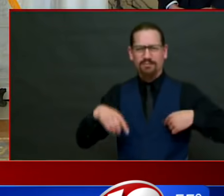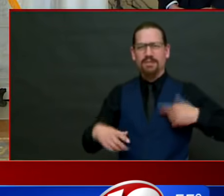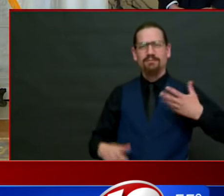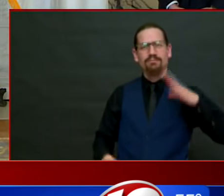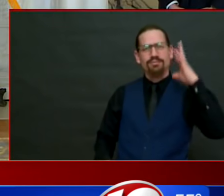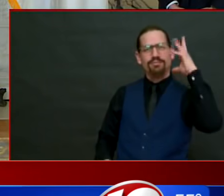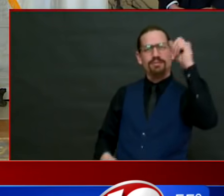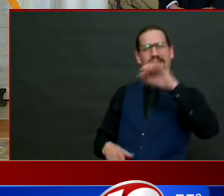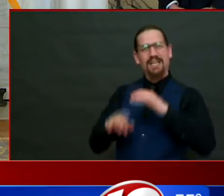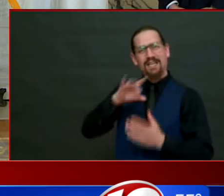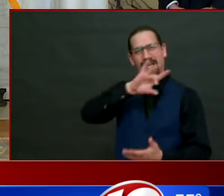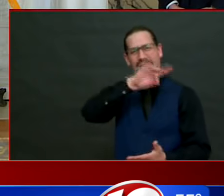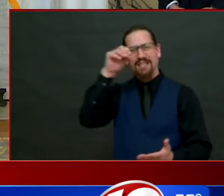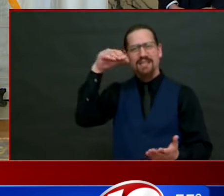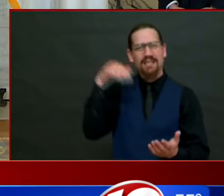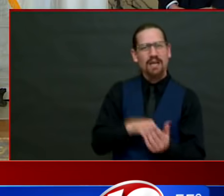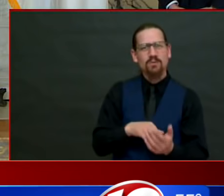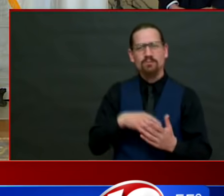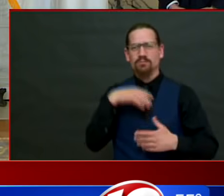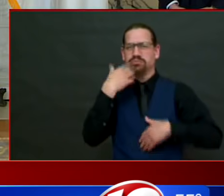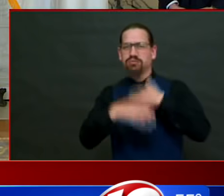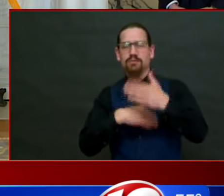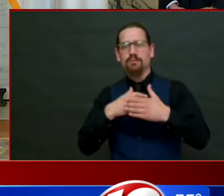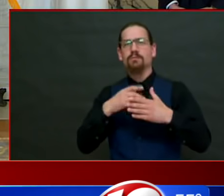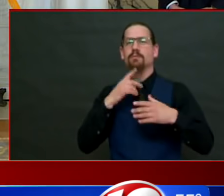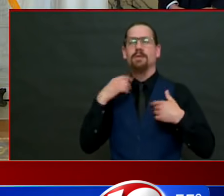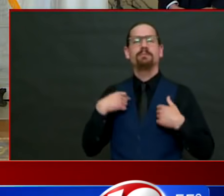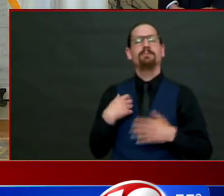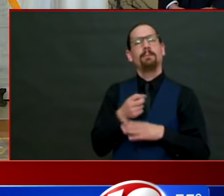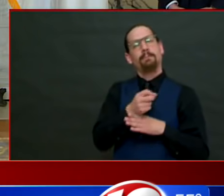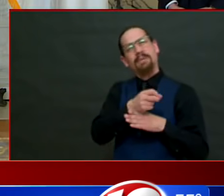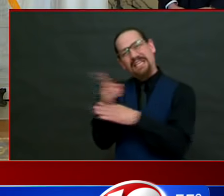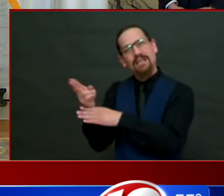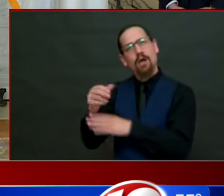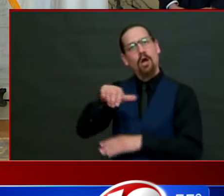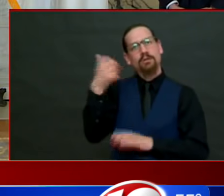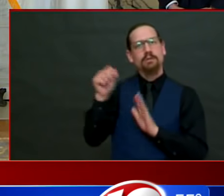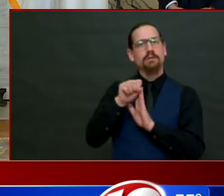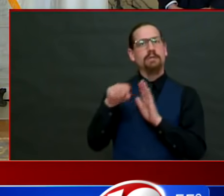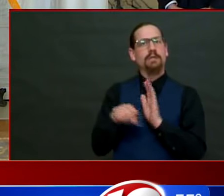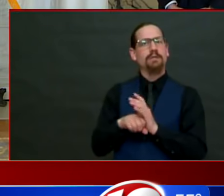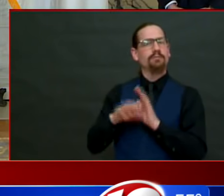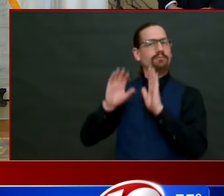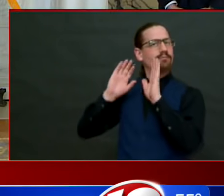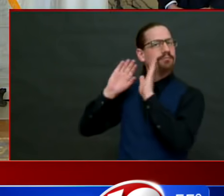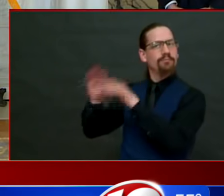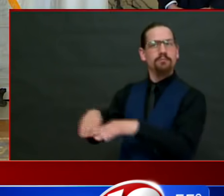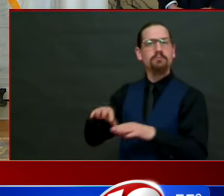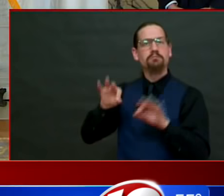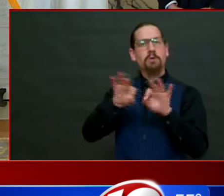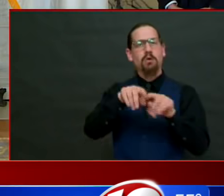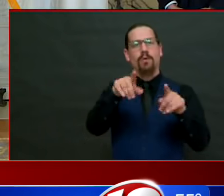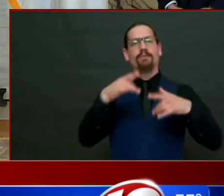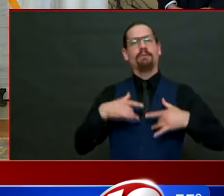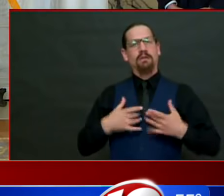ISLAND? WHEN IT COMES TO TESTING, WE ARE DOING 3.5 TIMES BETTER THAN THE